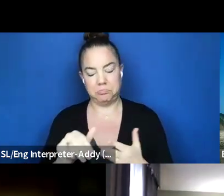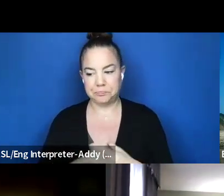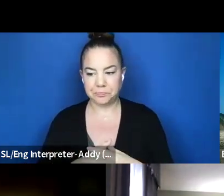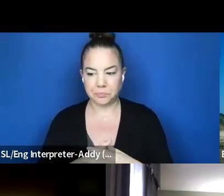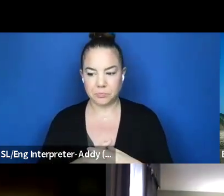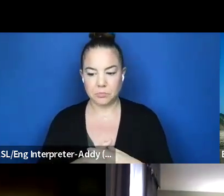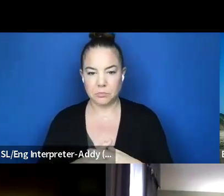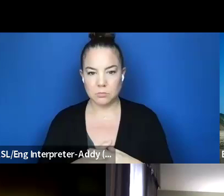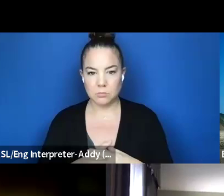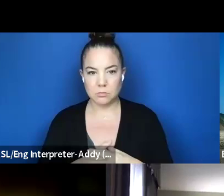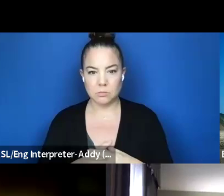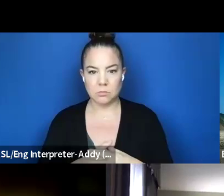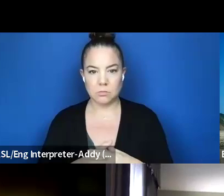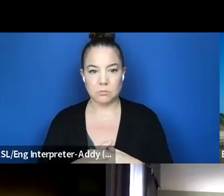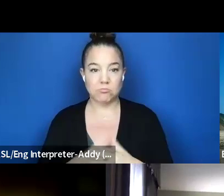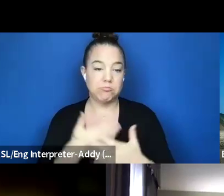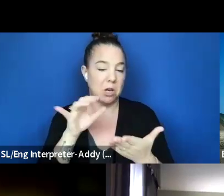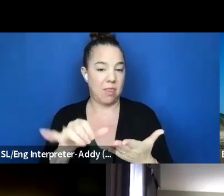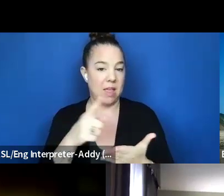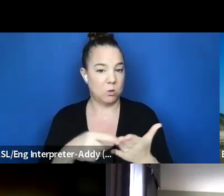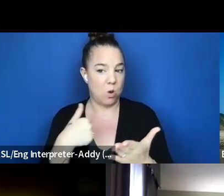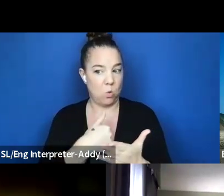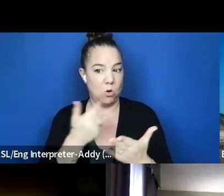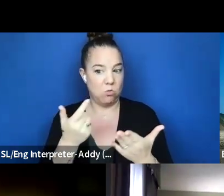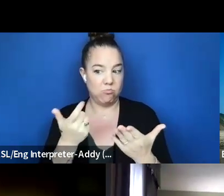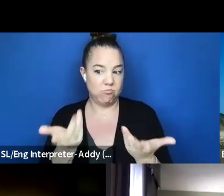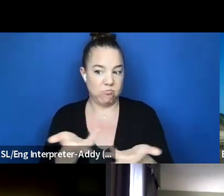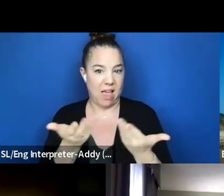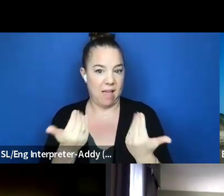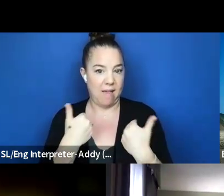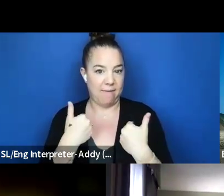Adeleigh Belyeu: hmm! Adeleigh Belyeu: That's kind of what we've got going on Adeleigh Belyeu: here.